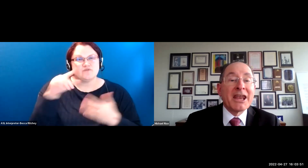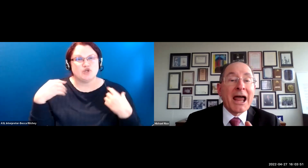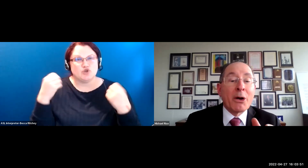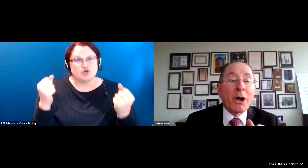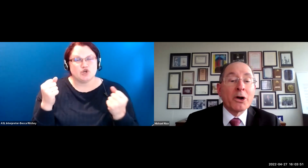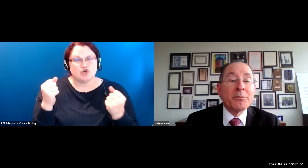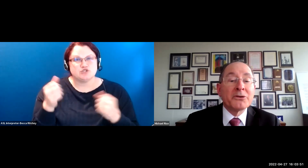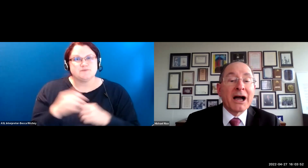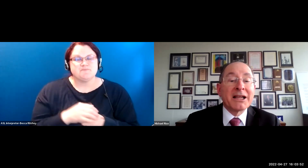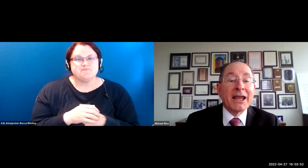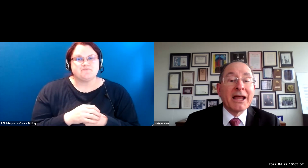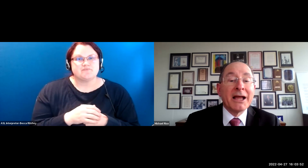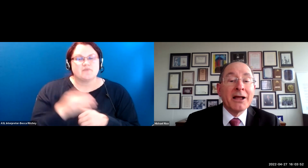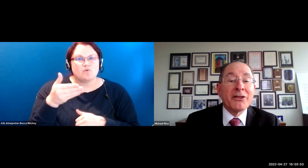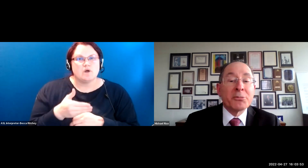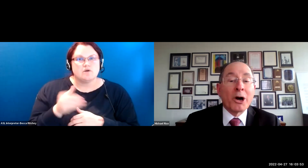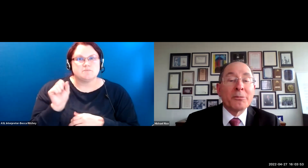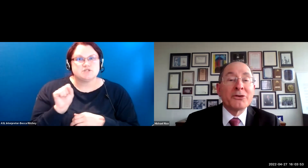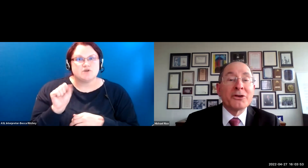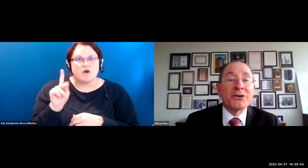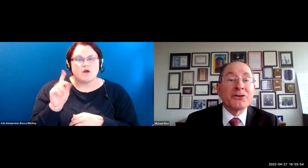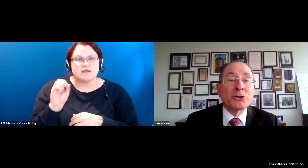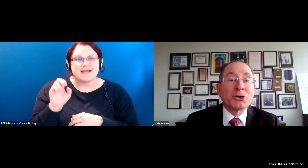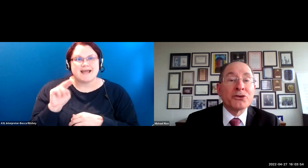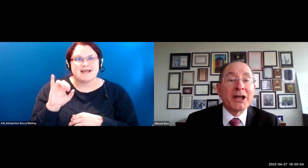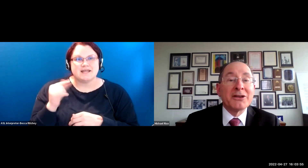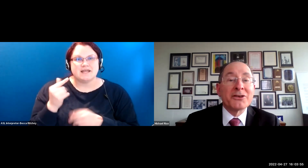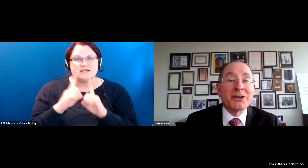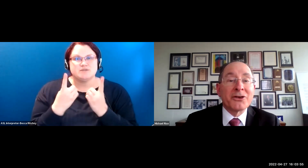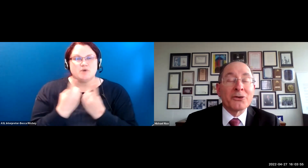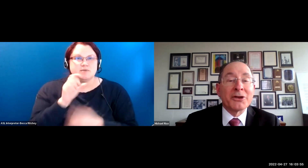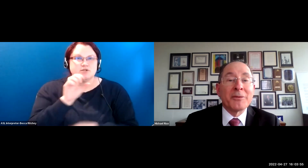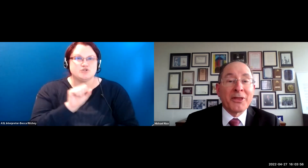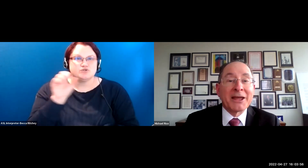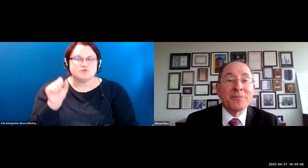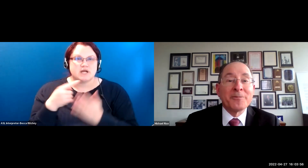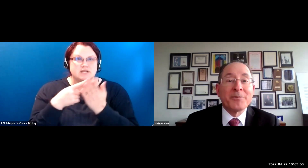And now I welcome Scott Koenig, the Department's Social Studies consultant. Thank you.